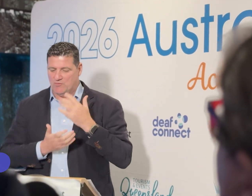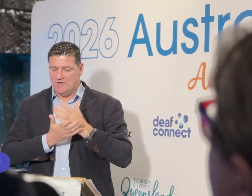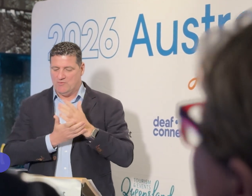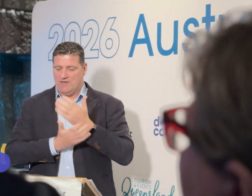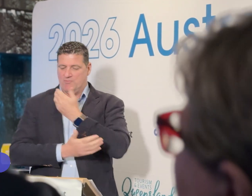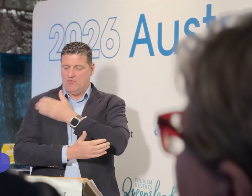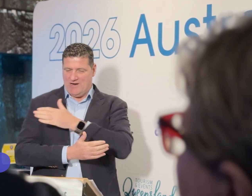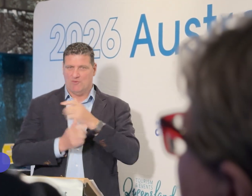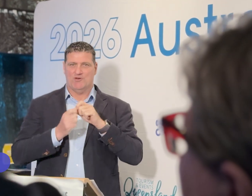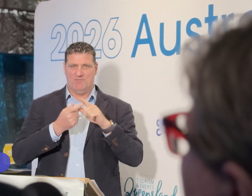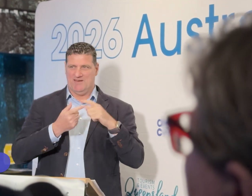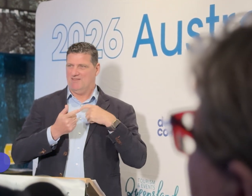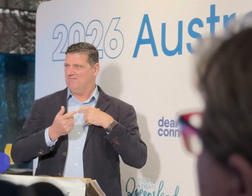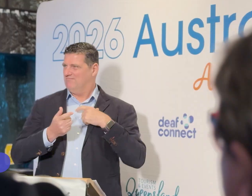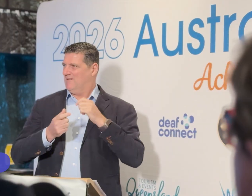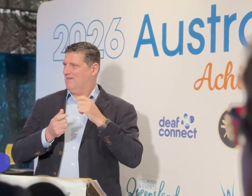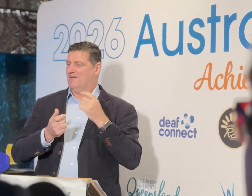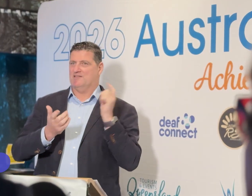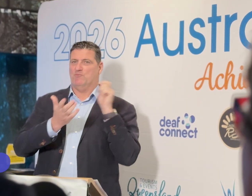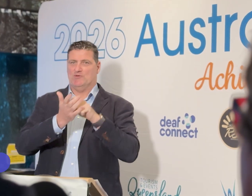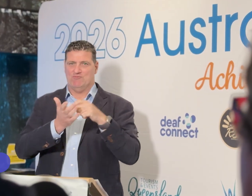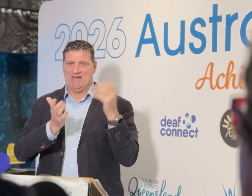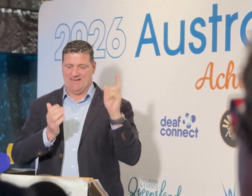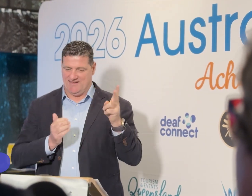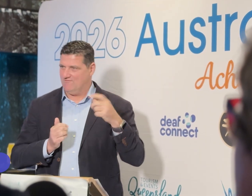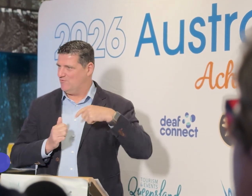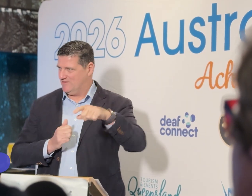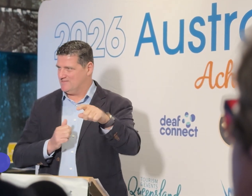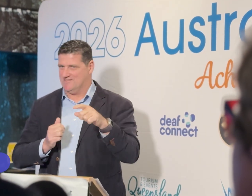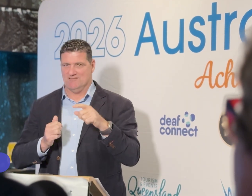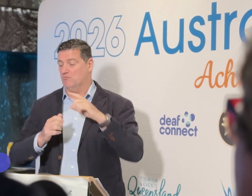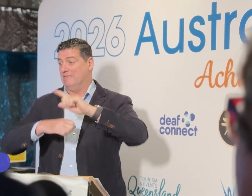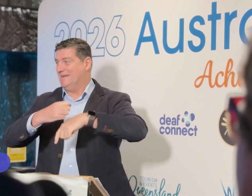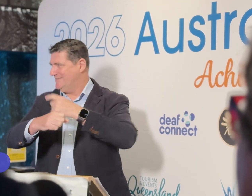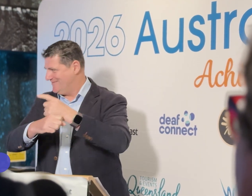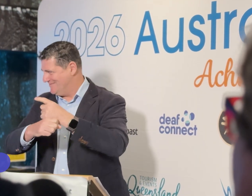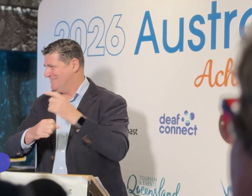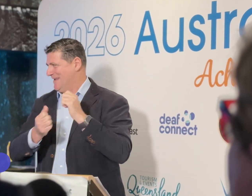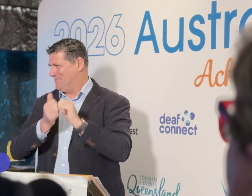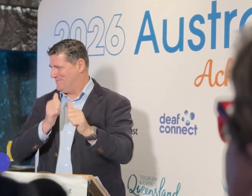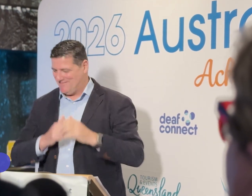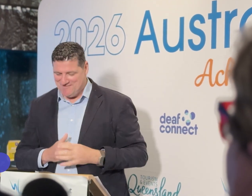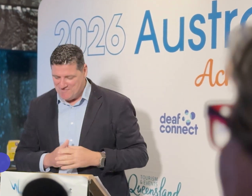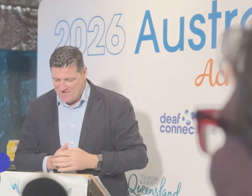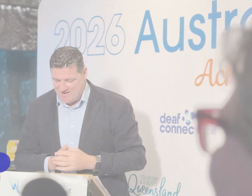We are proud to be sponsoring again for next year's Games.